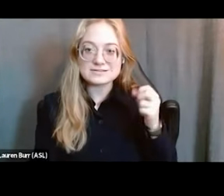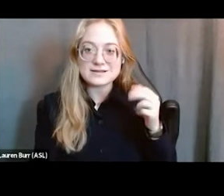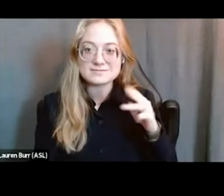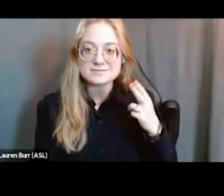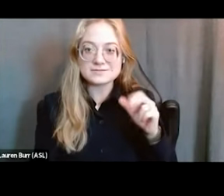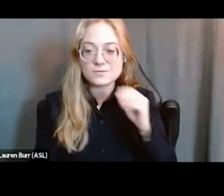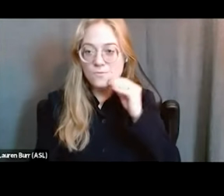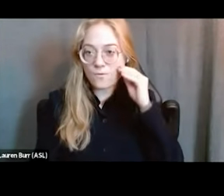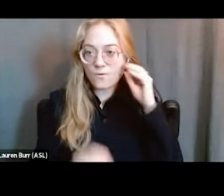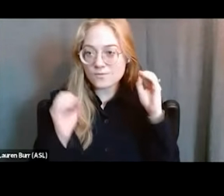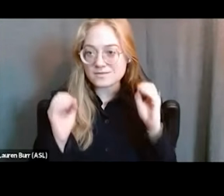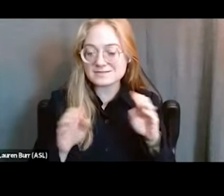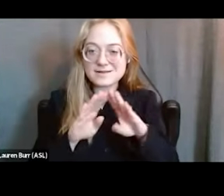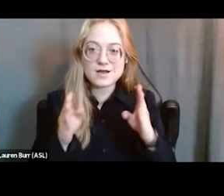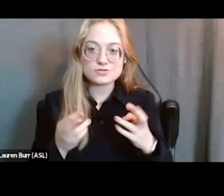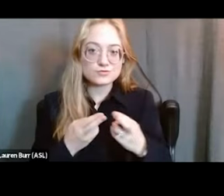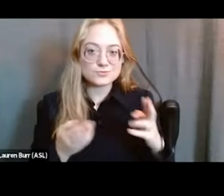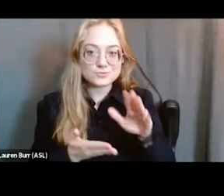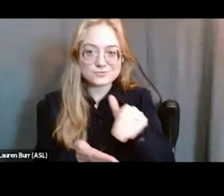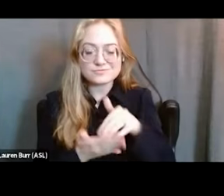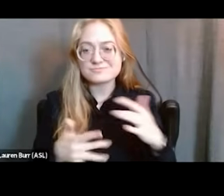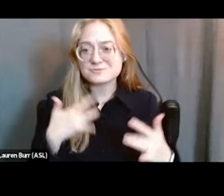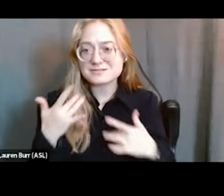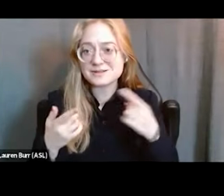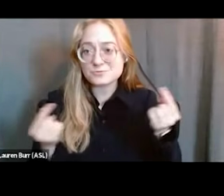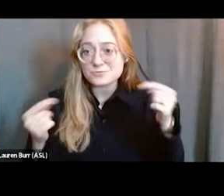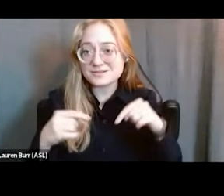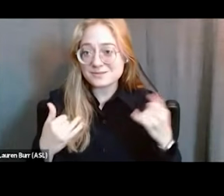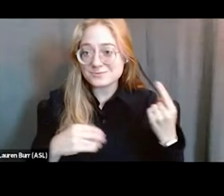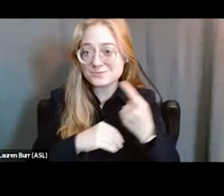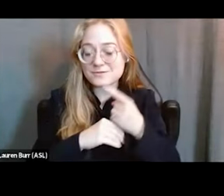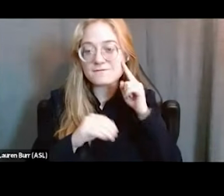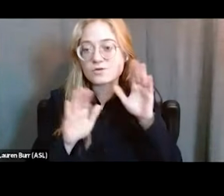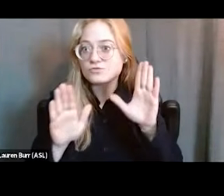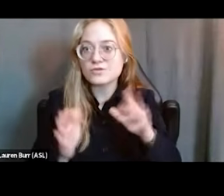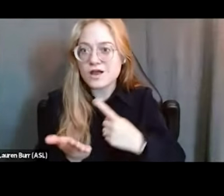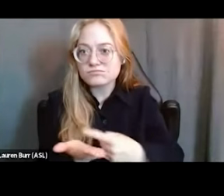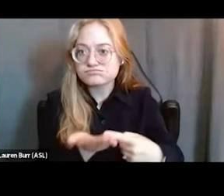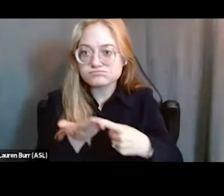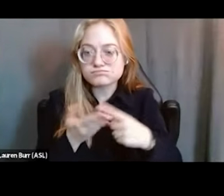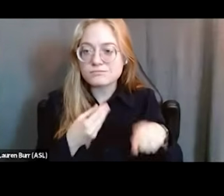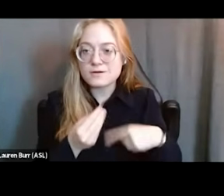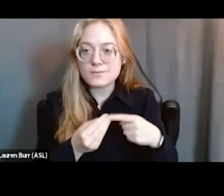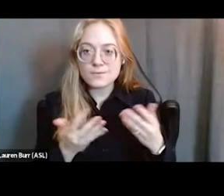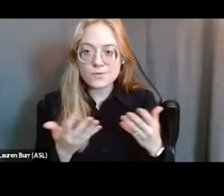and we are so excited that you're joining us today for a great discussion about supporting older adults